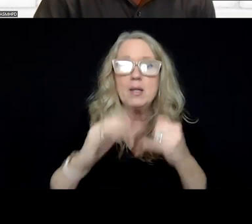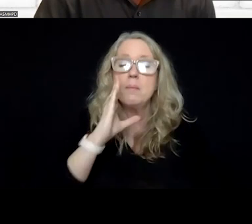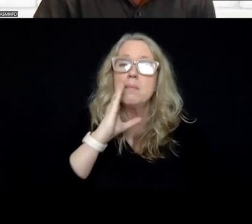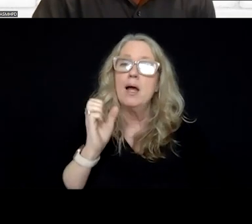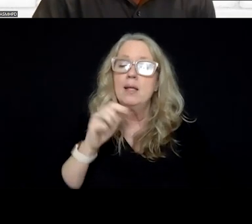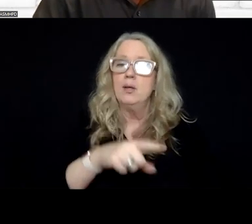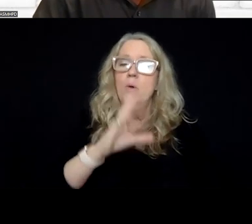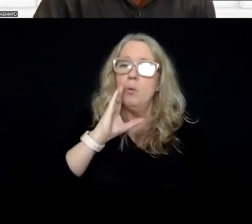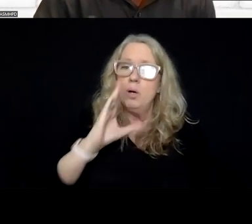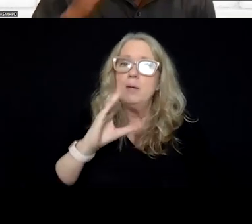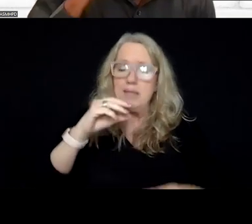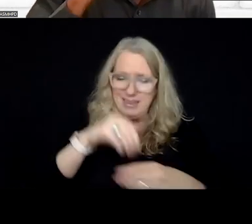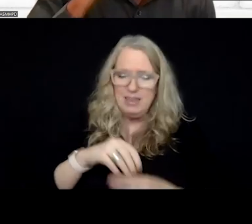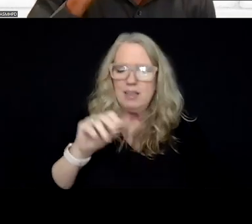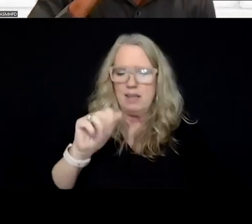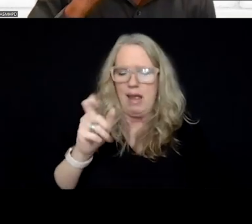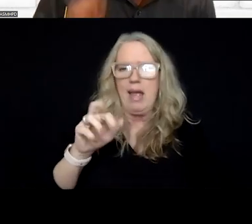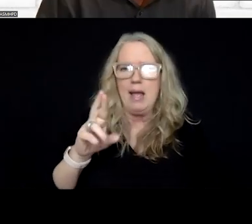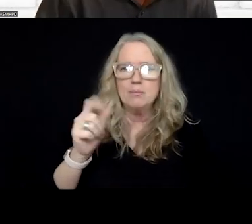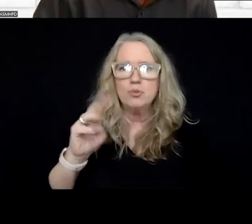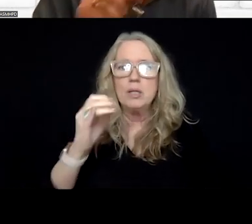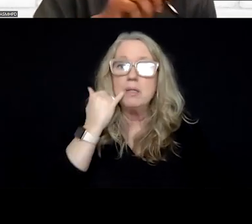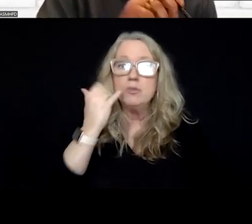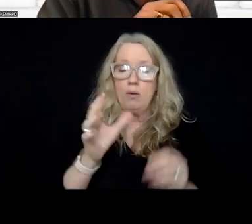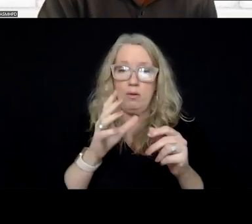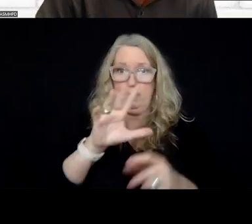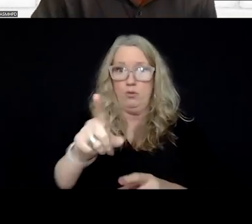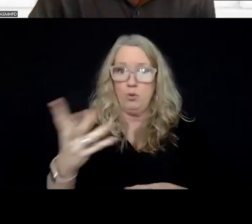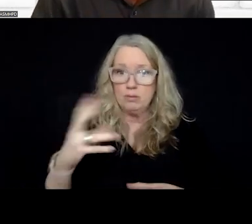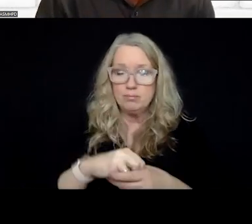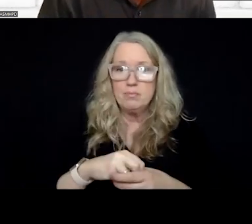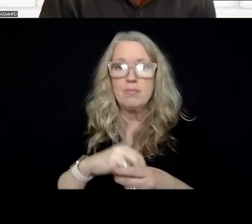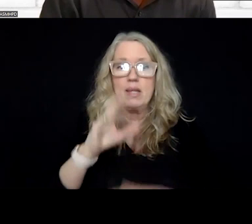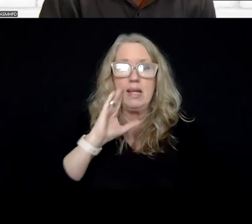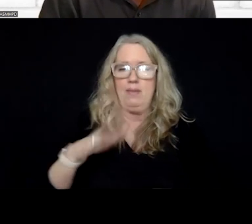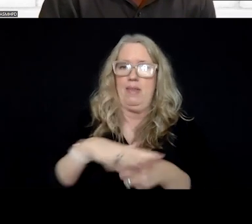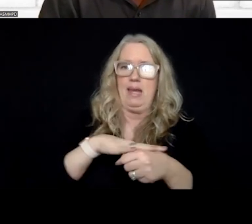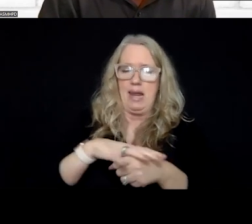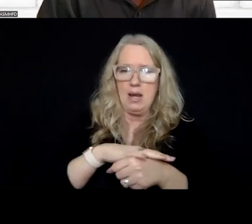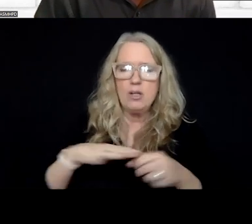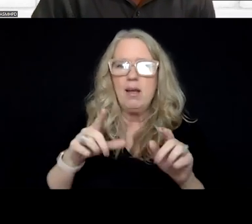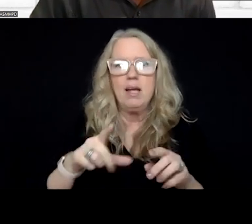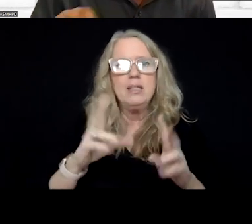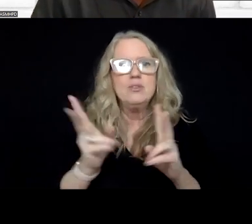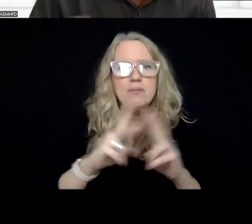ALSO HELD IN AMSTERDAM. IF YOU ARE STAYING IN THERE, IT IS CLOSE